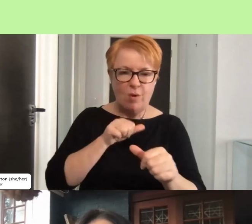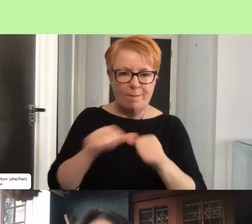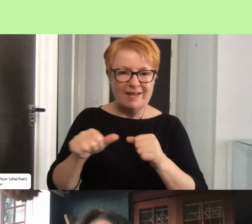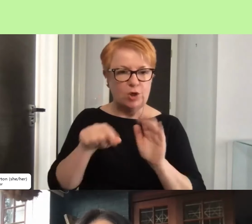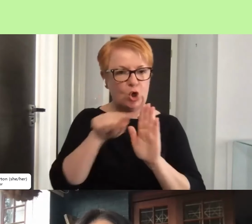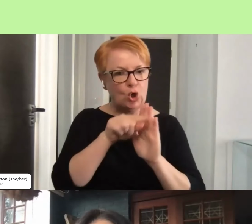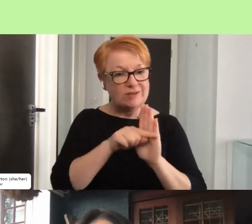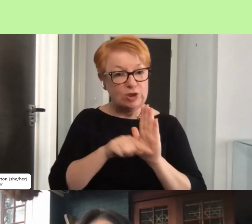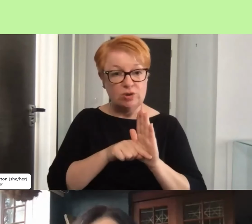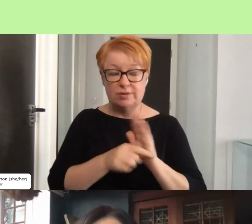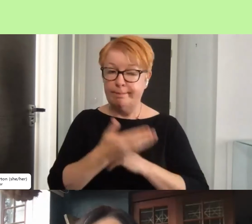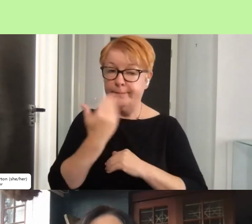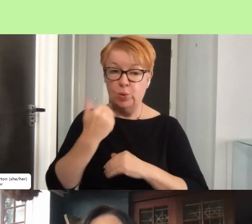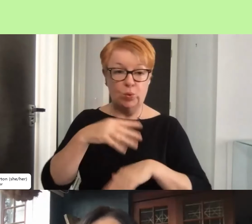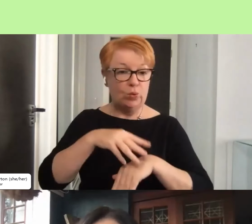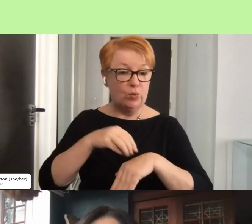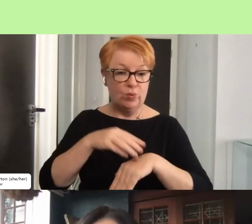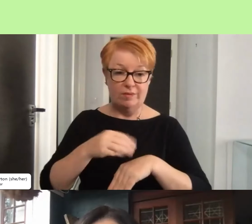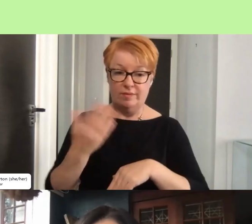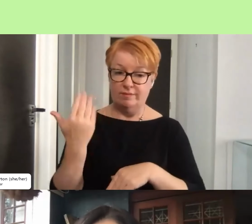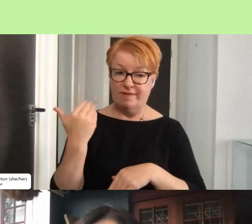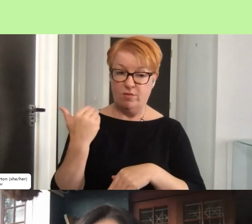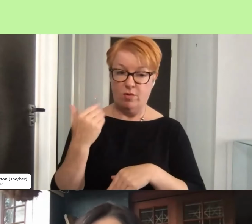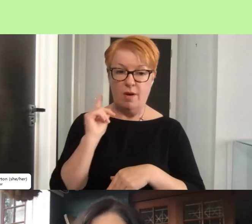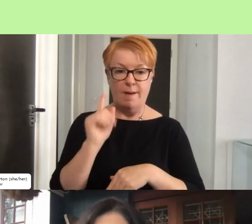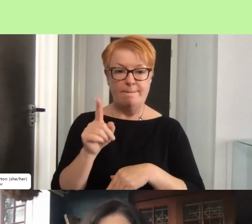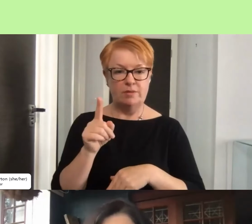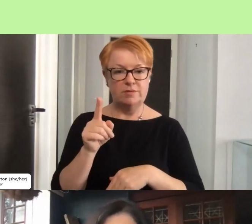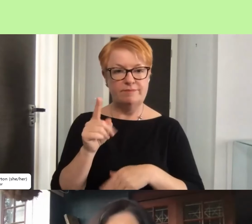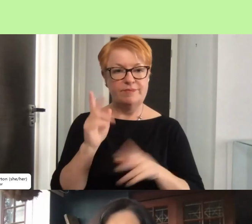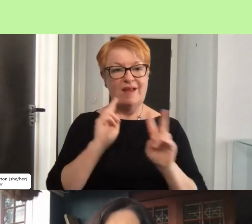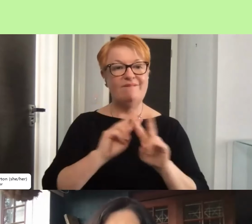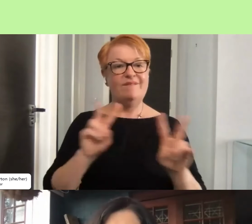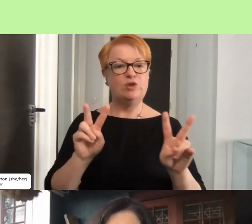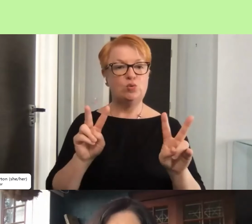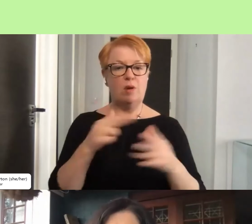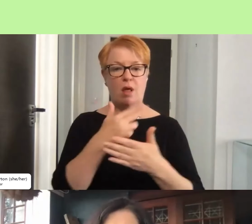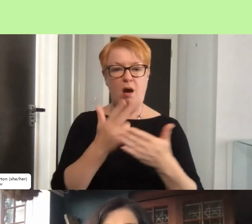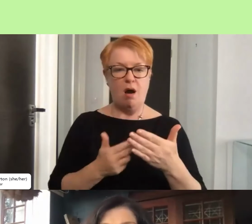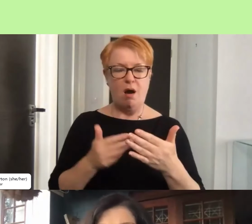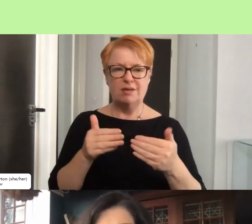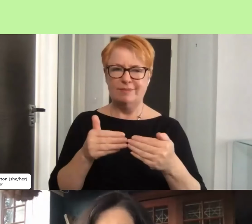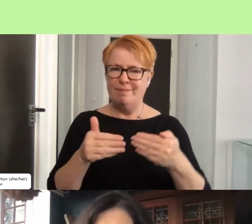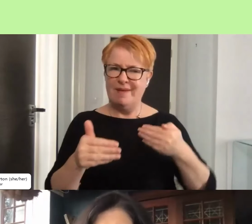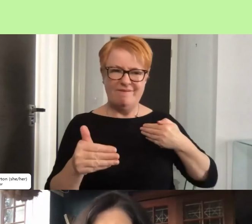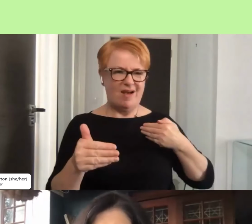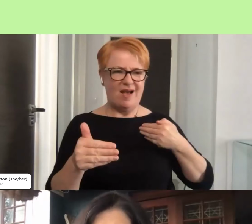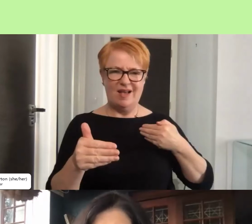So the visual arts, being a very individualistic field is way behind the performing arts, for instance.